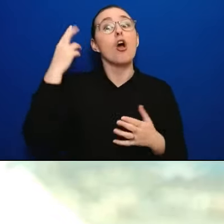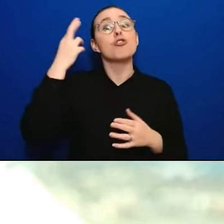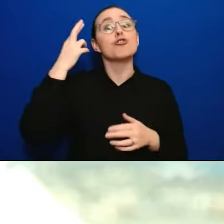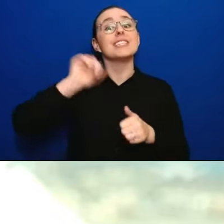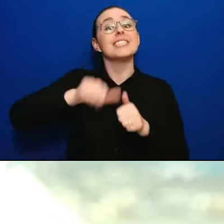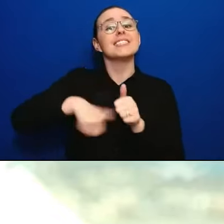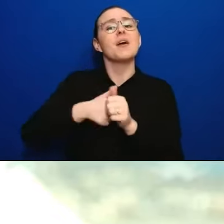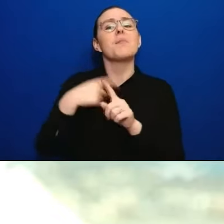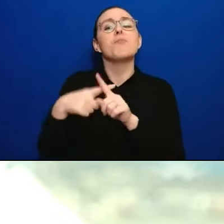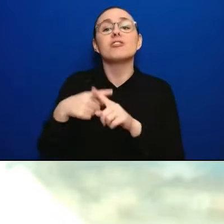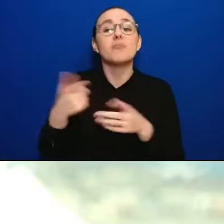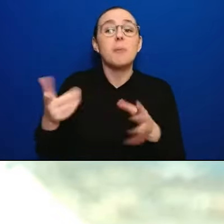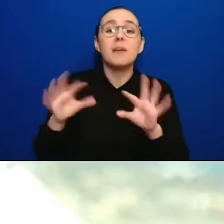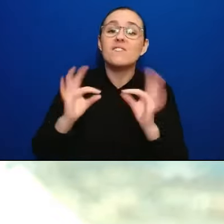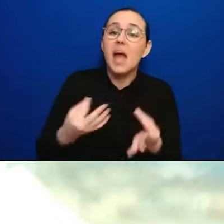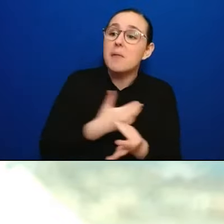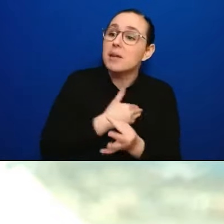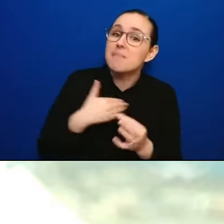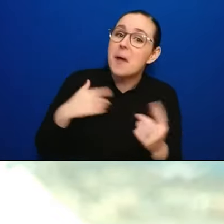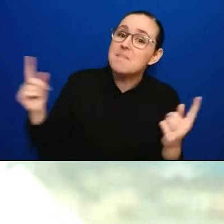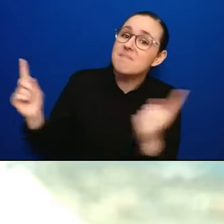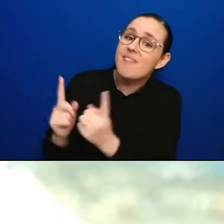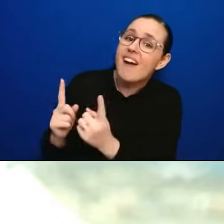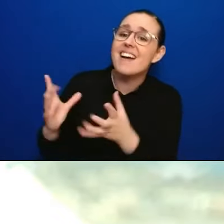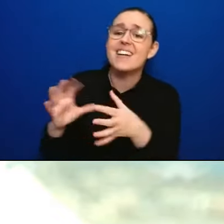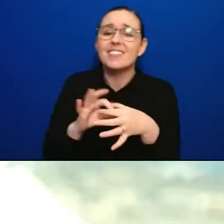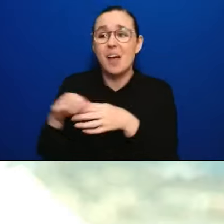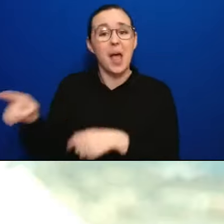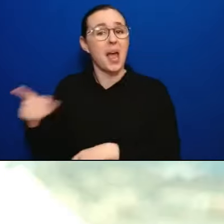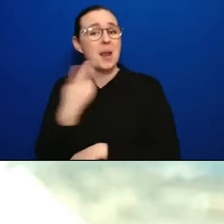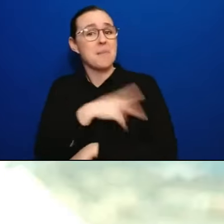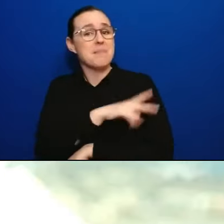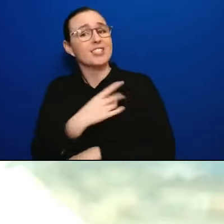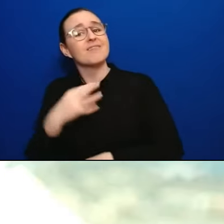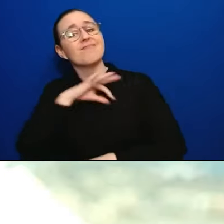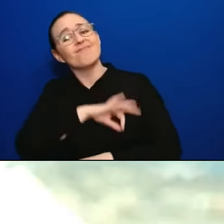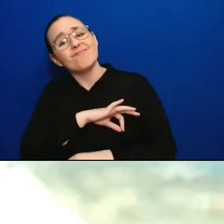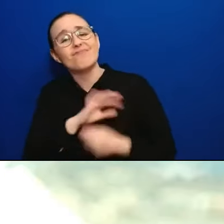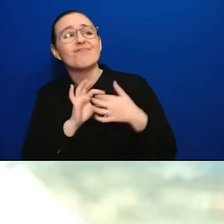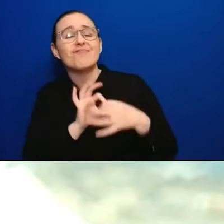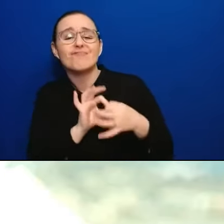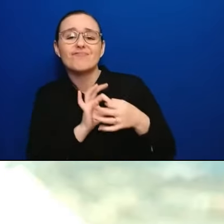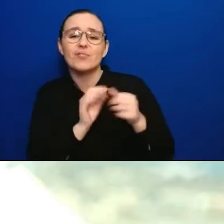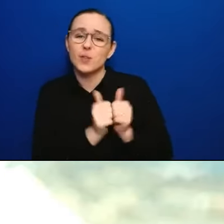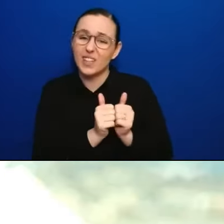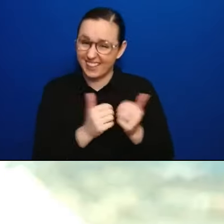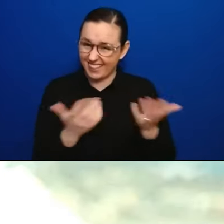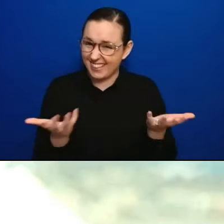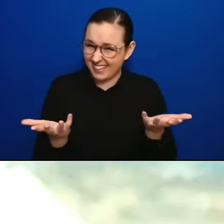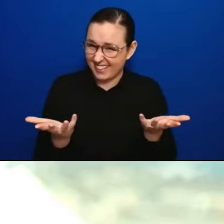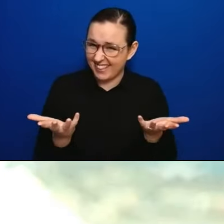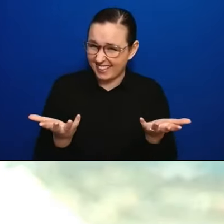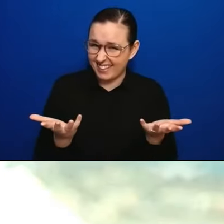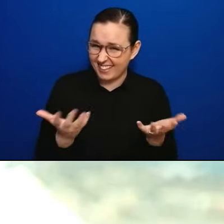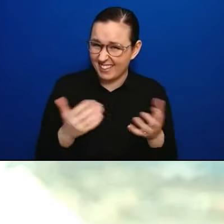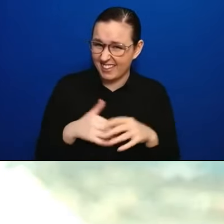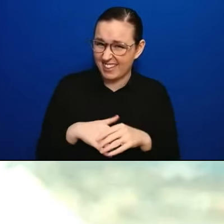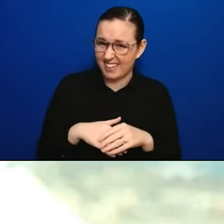and assist. And often that's a very good thing. Sometimes for the family members.